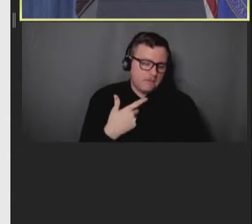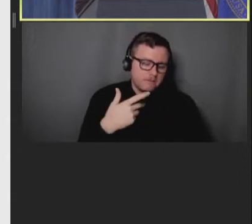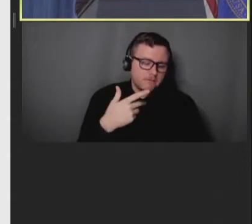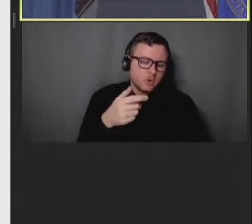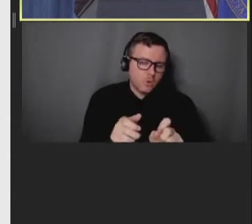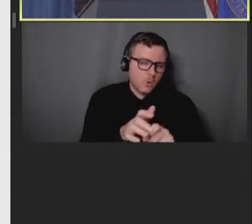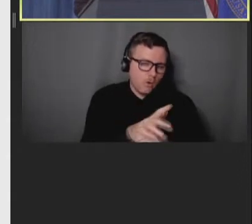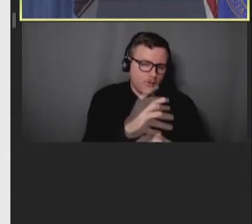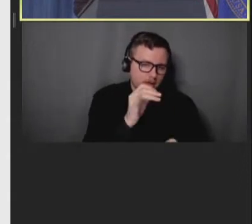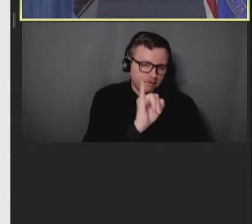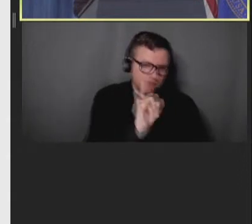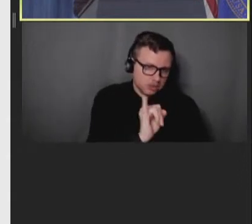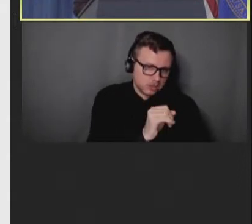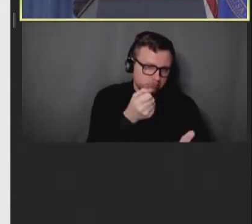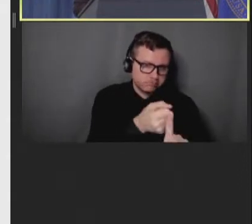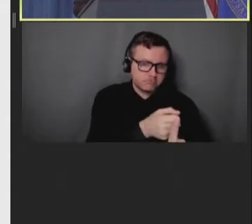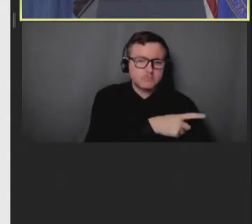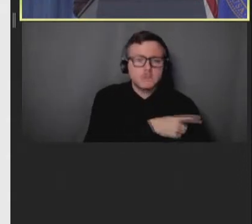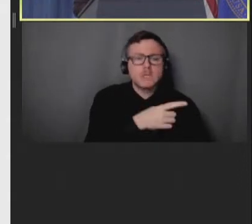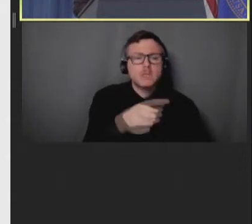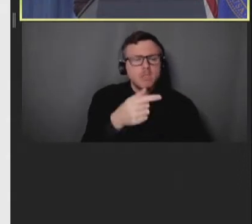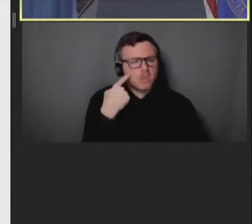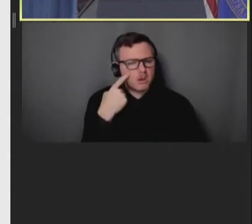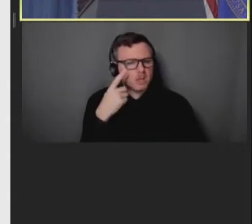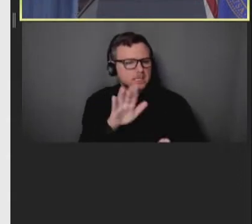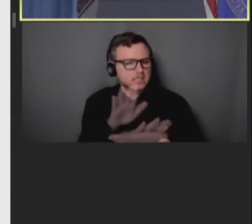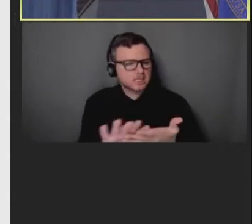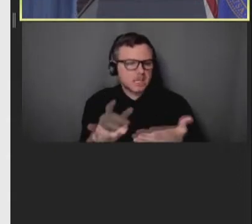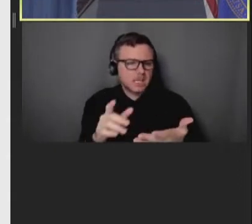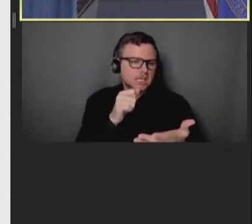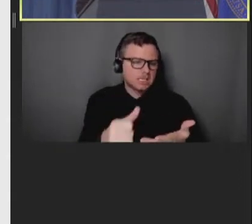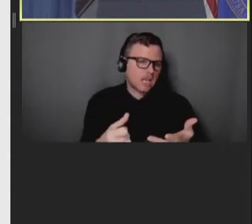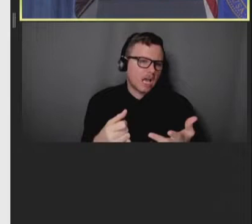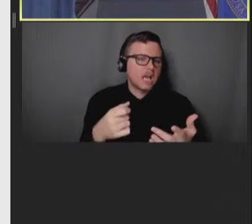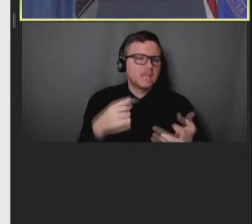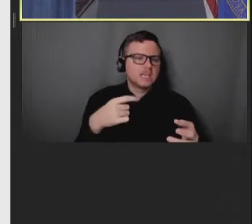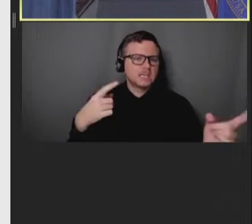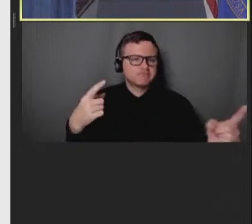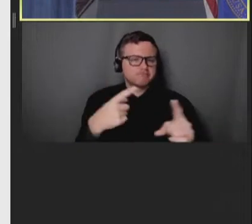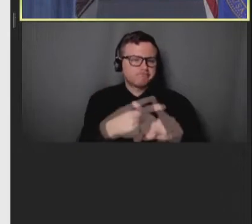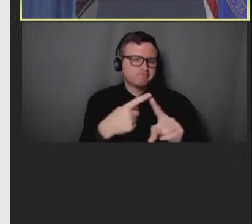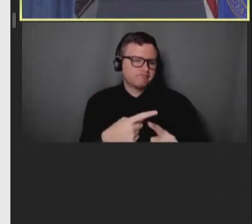is pretty clean and not depicting any intercedant bias from COVID infections.